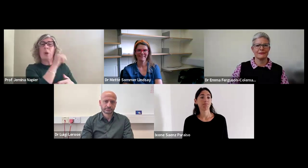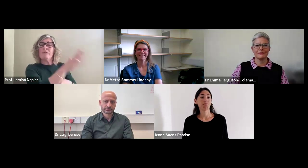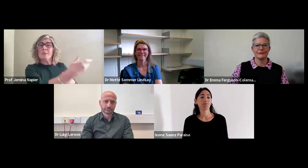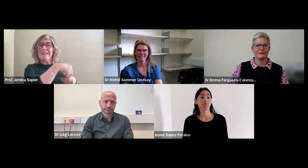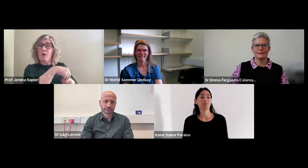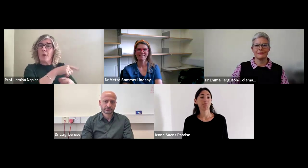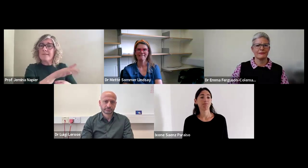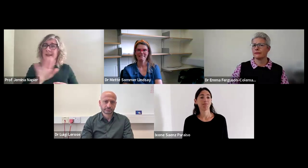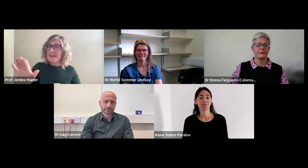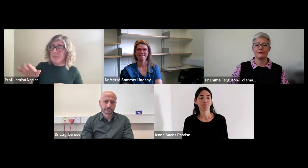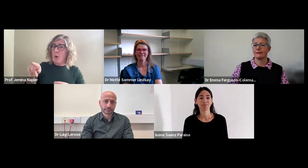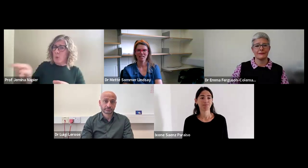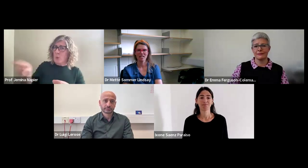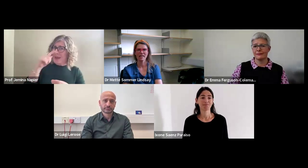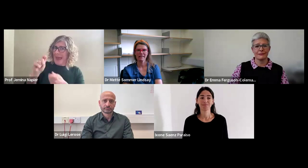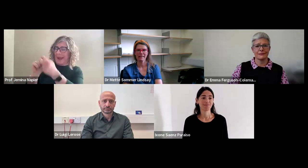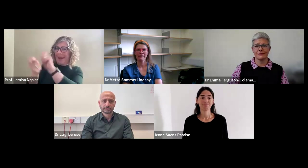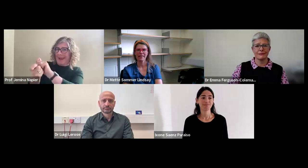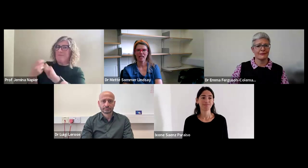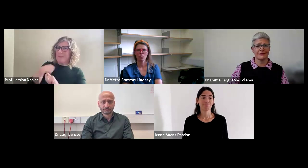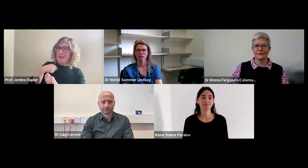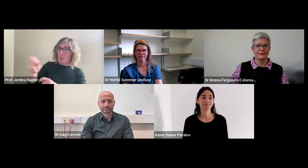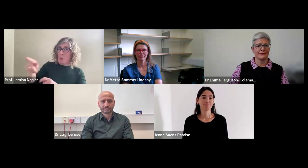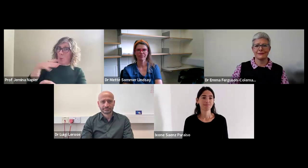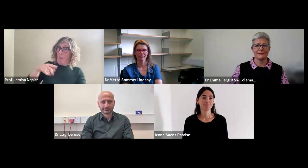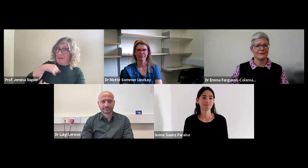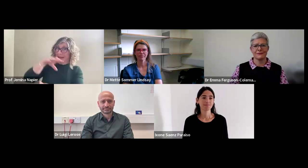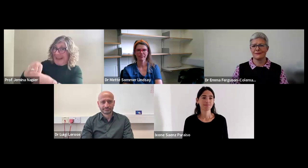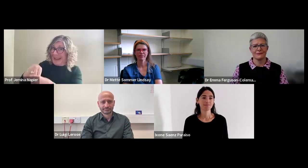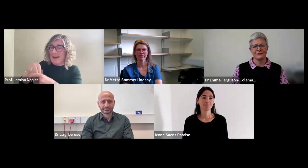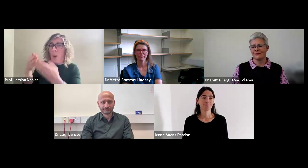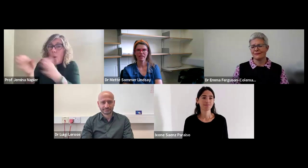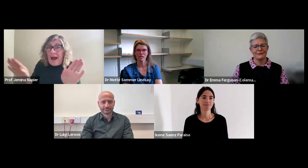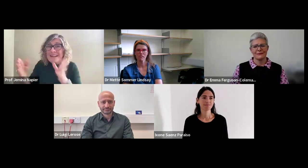from the panel! This is a *widening inclusion* panel that didn't make the accommodation and